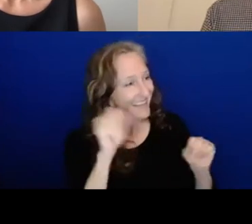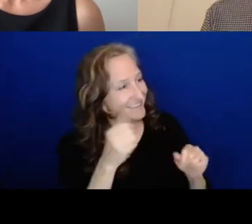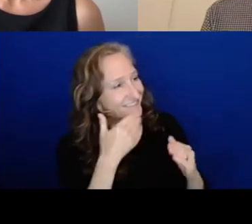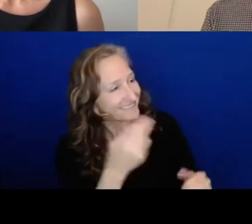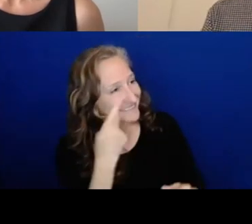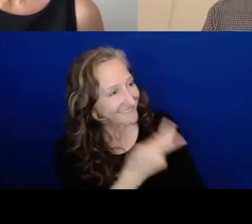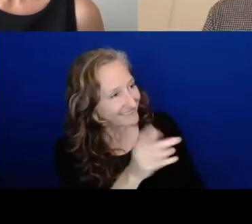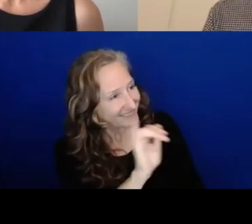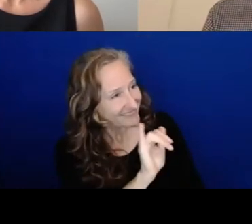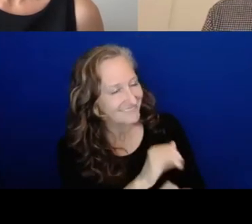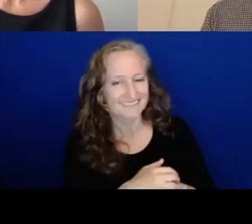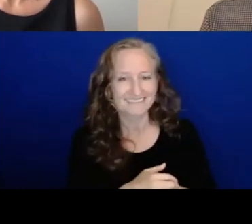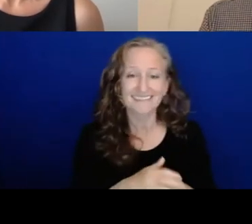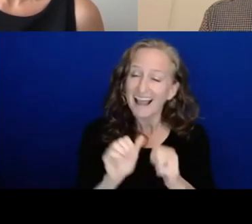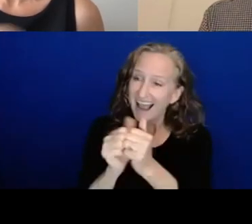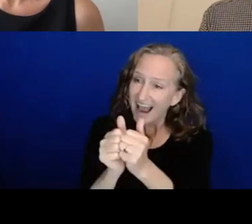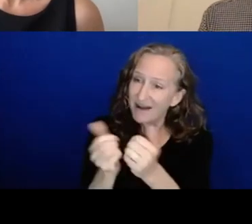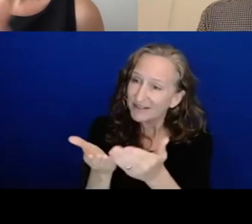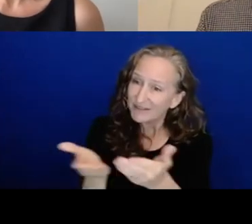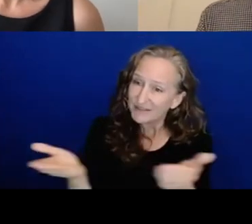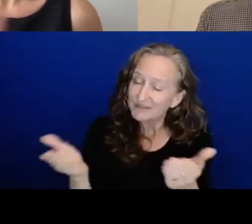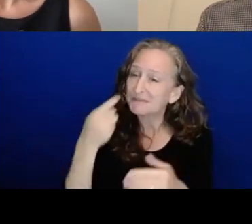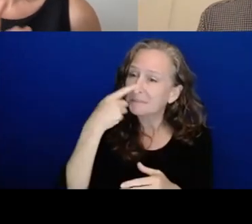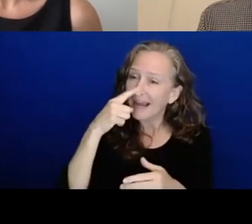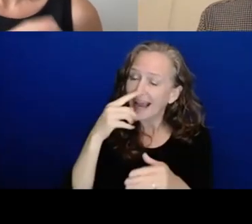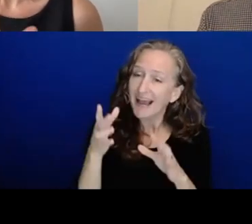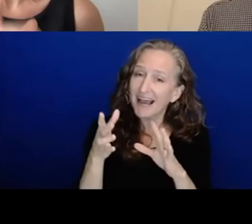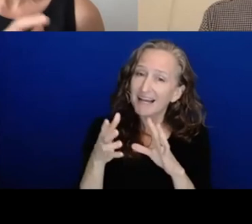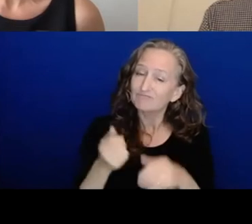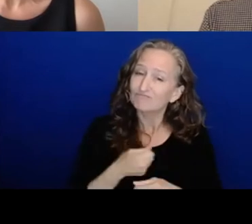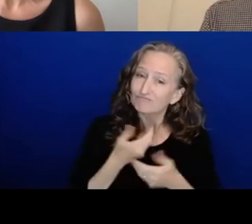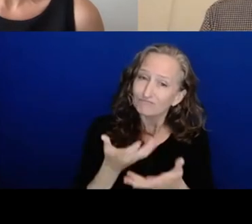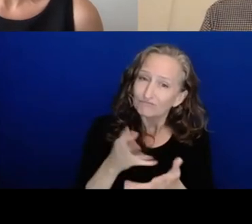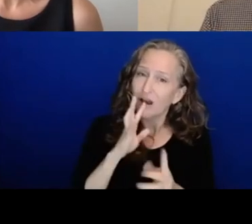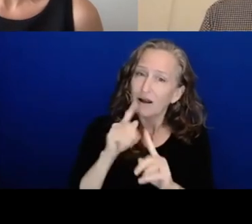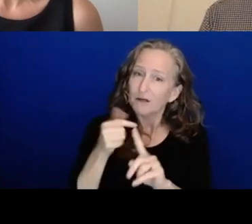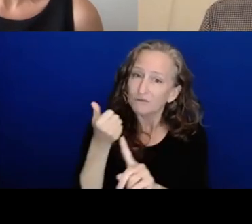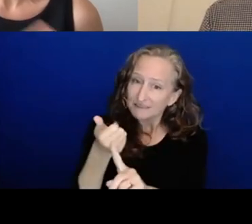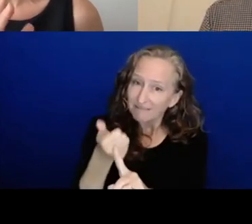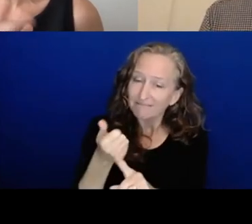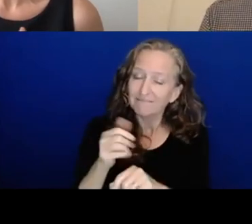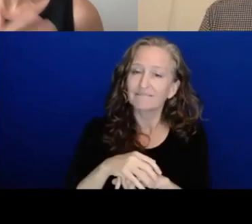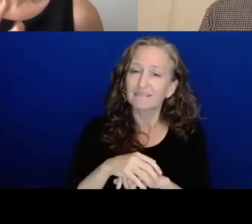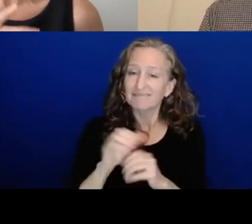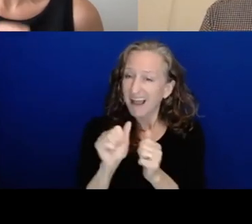Can you just say a little bit about yourselves and how are you doing? What's up with you